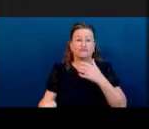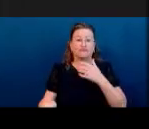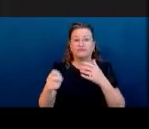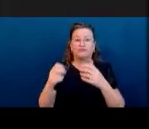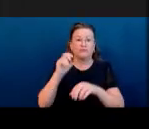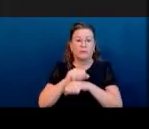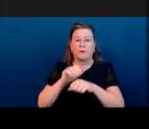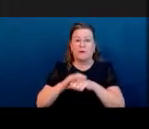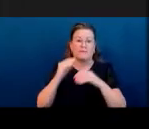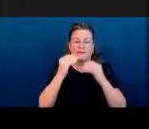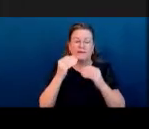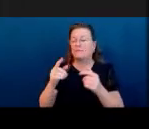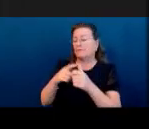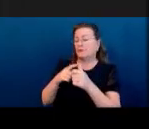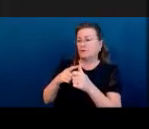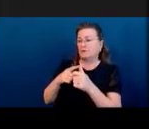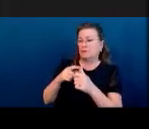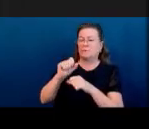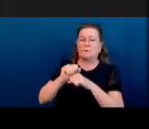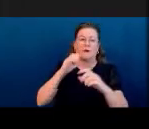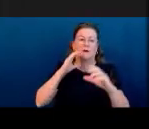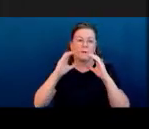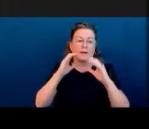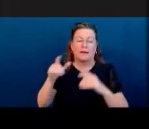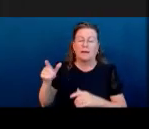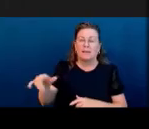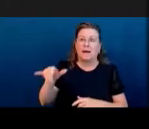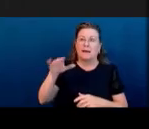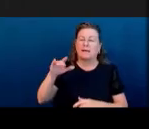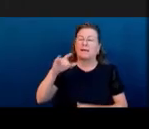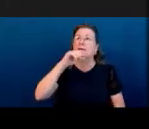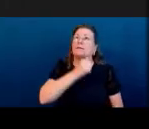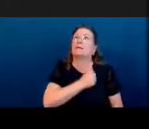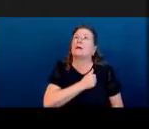communication, and he loved vacuums. Loved vacuums. Loved